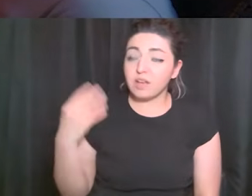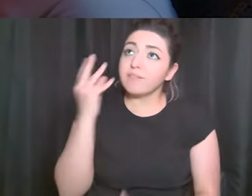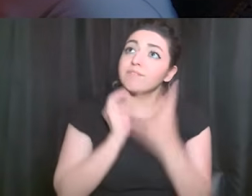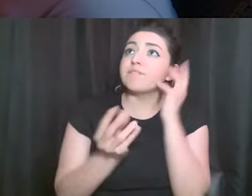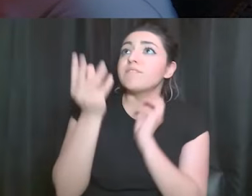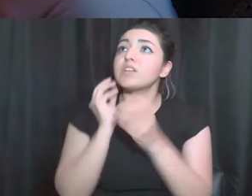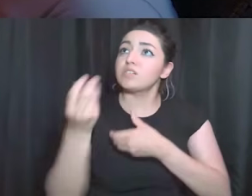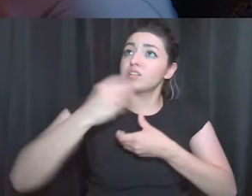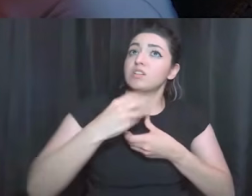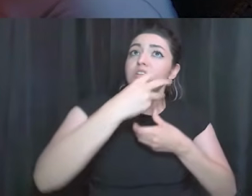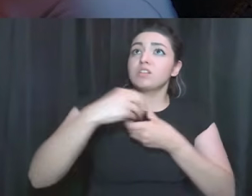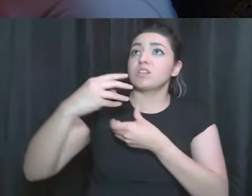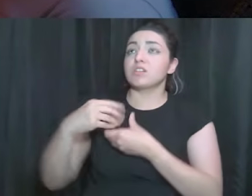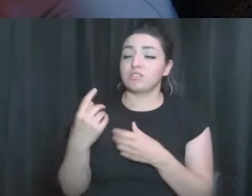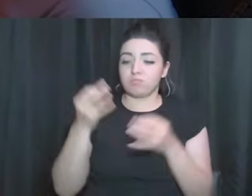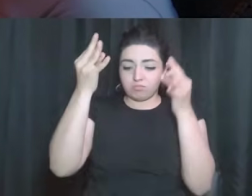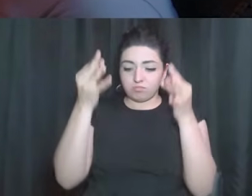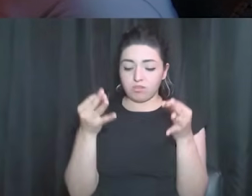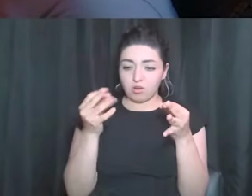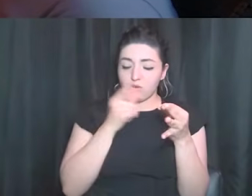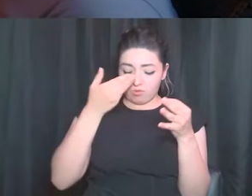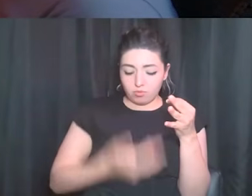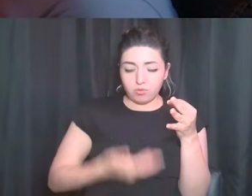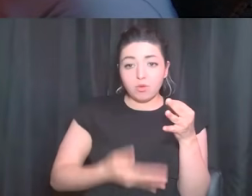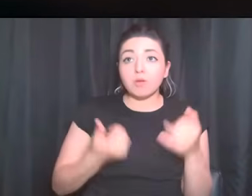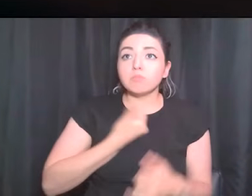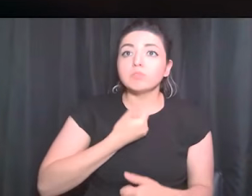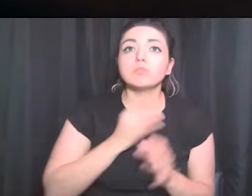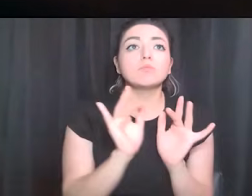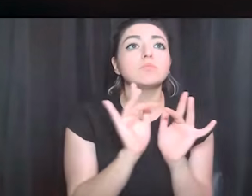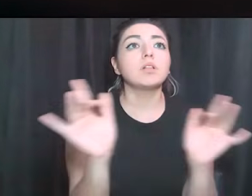experiences to shape them. I just have this blank slate.